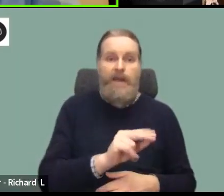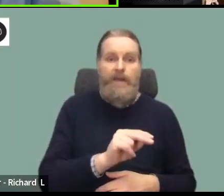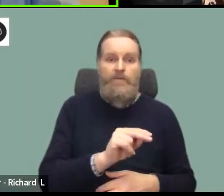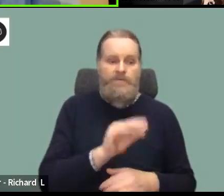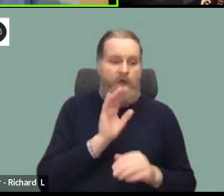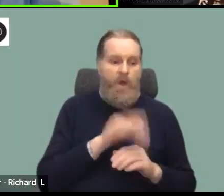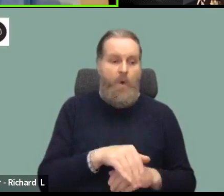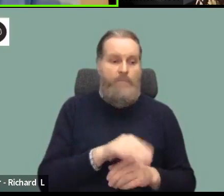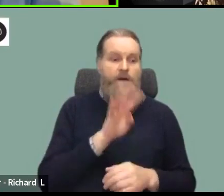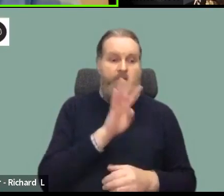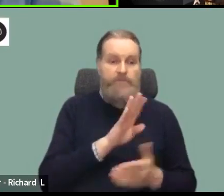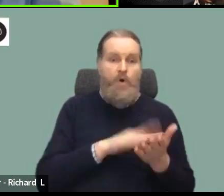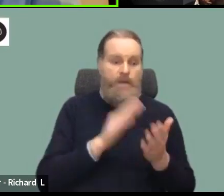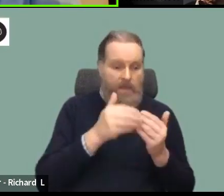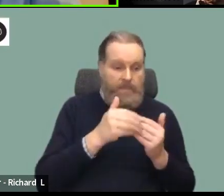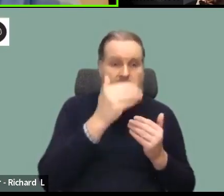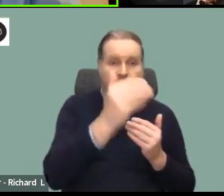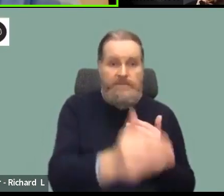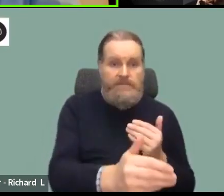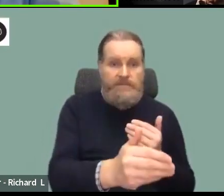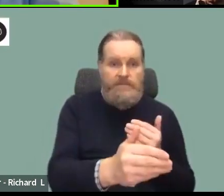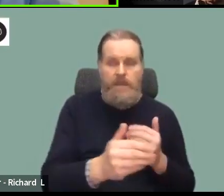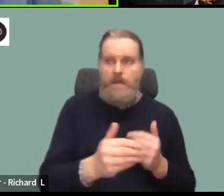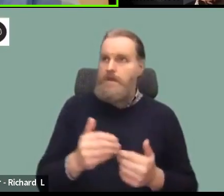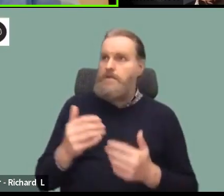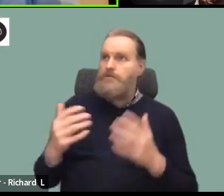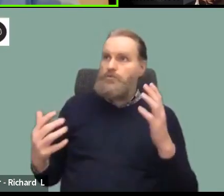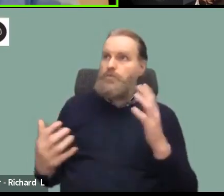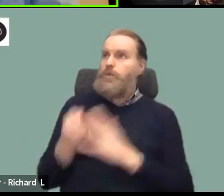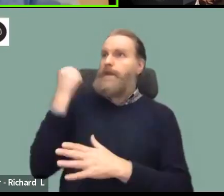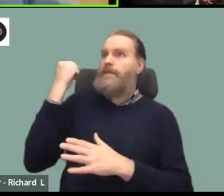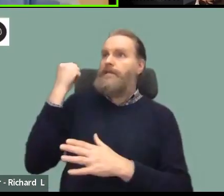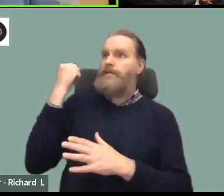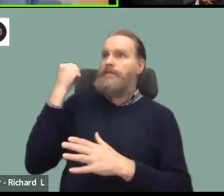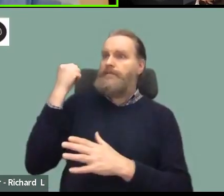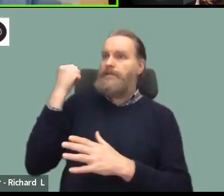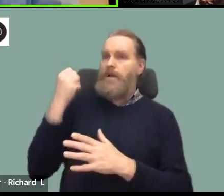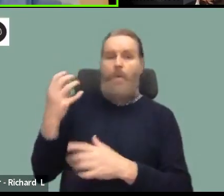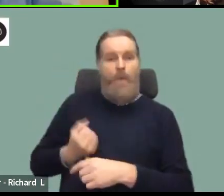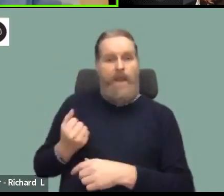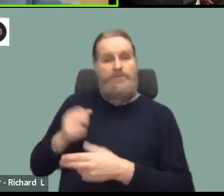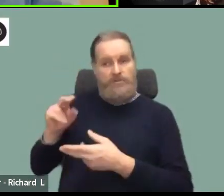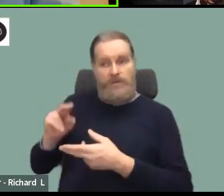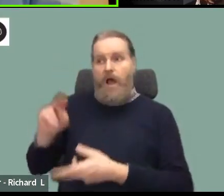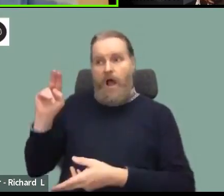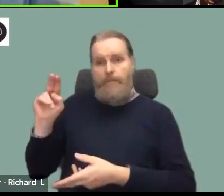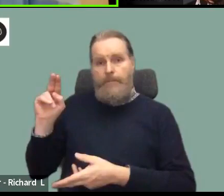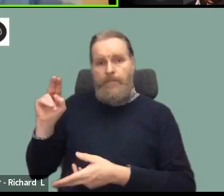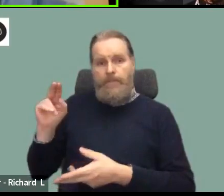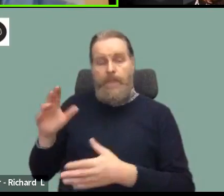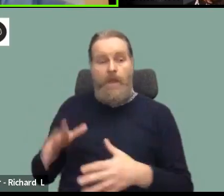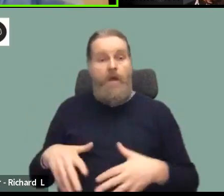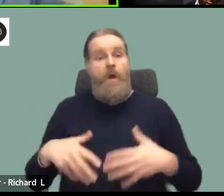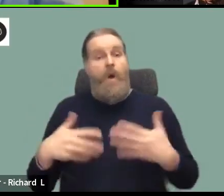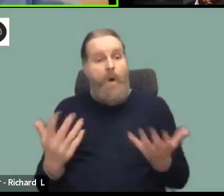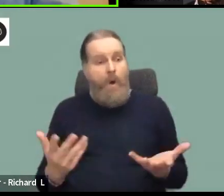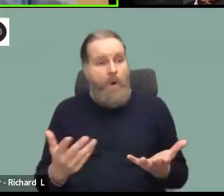period. , with a chance of winning some , with a chance of winning something supporting people taking hard hitting action or is taking hard hitting action, or is it that we don't. raise that